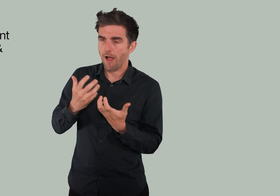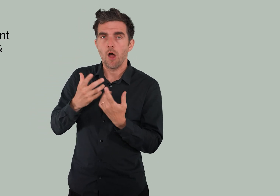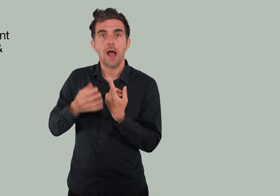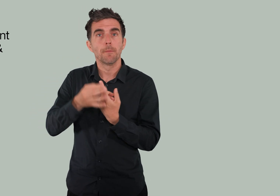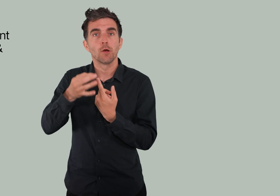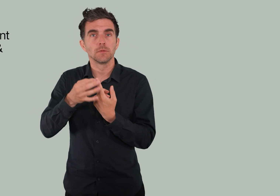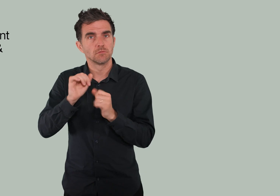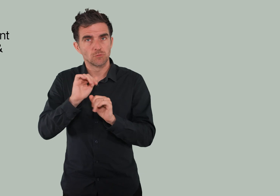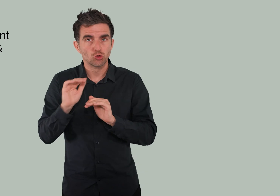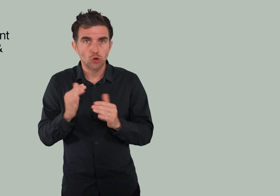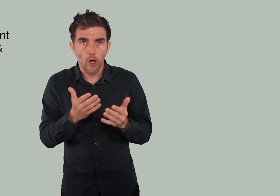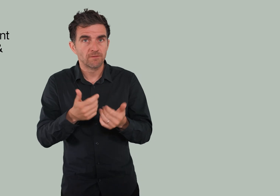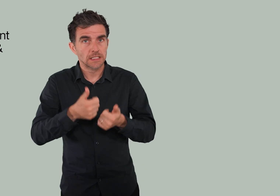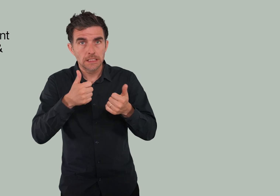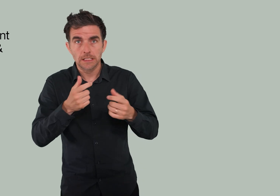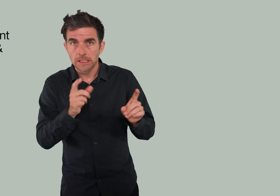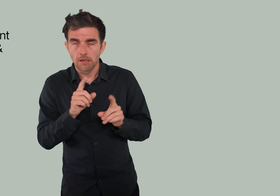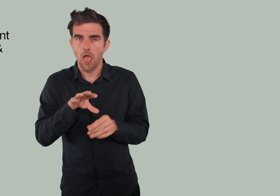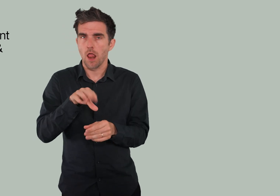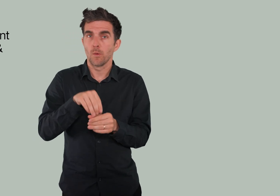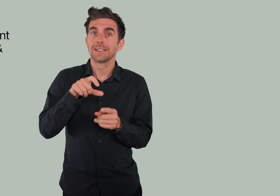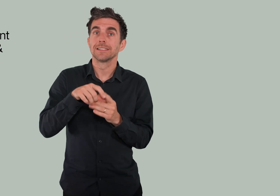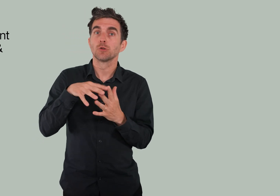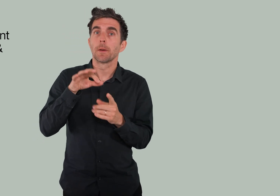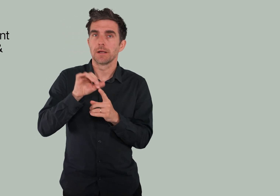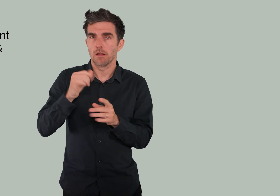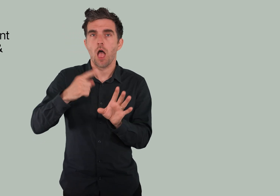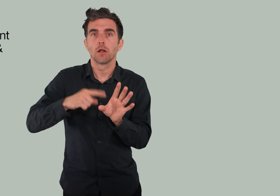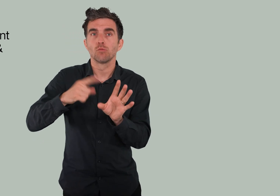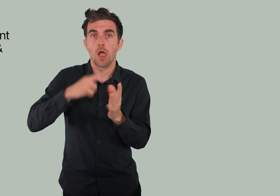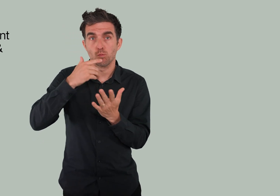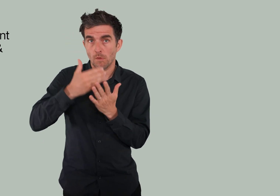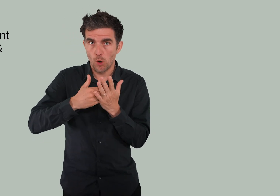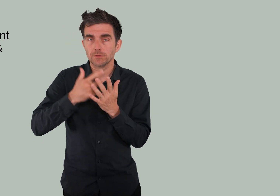improvements in service delivery and included in DWP’s Annual Report and